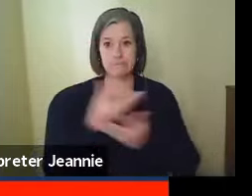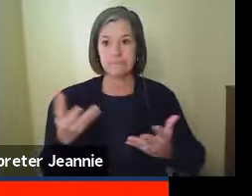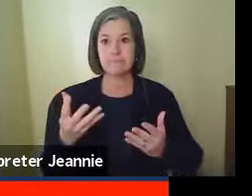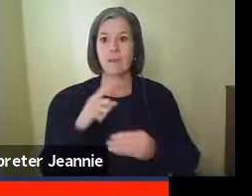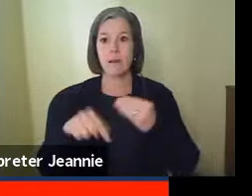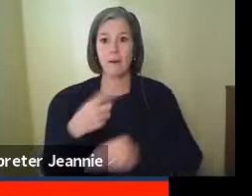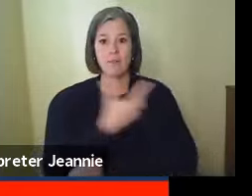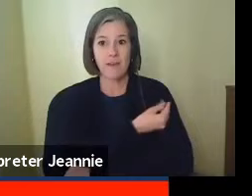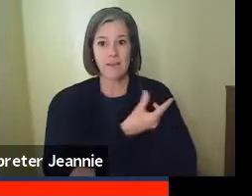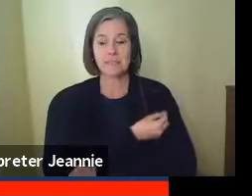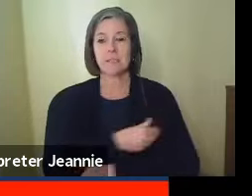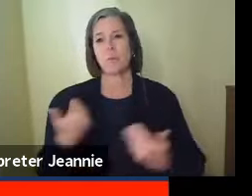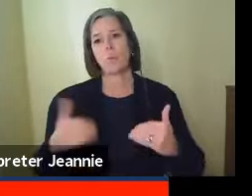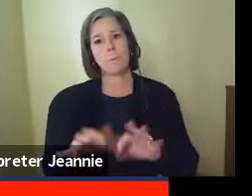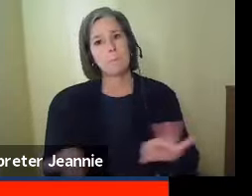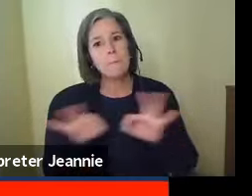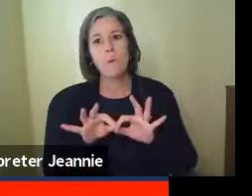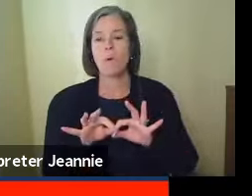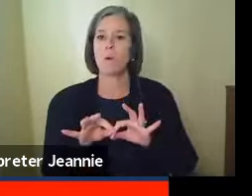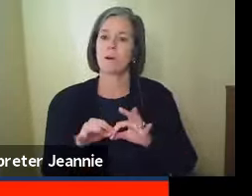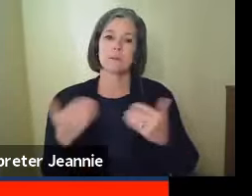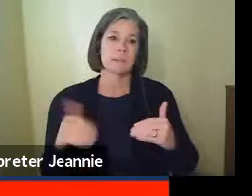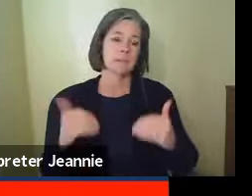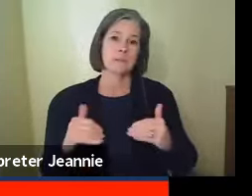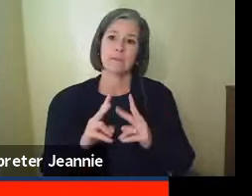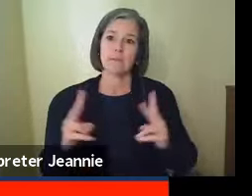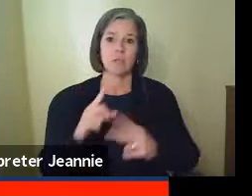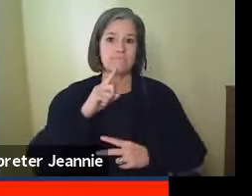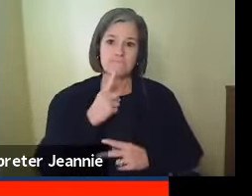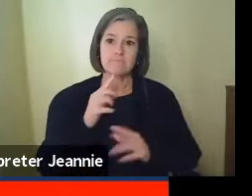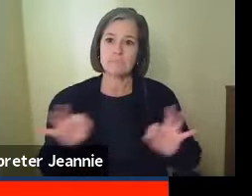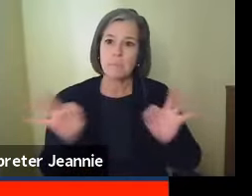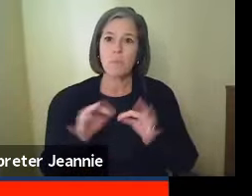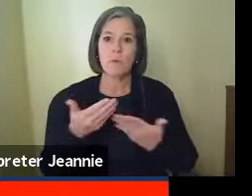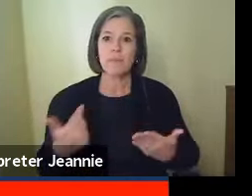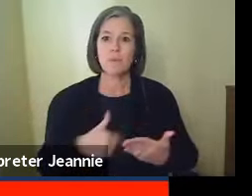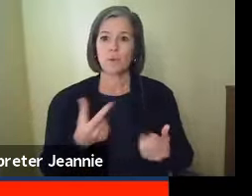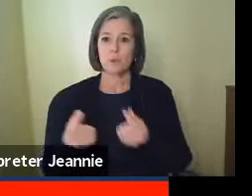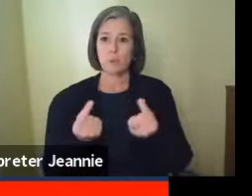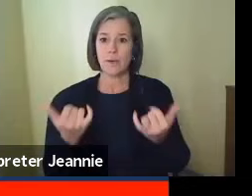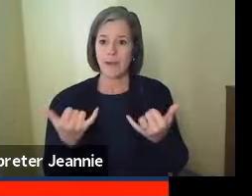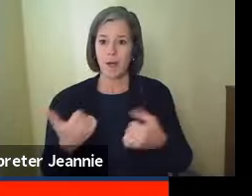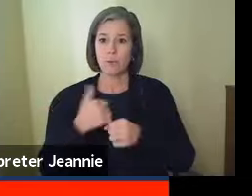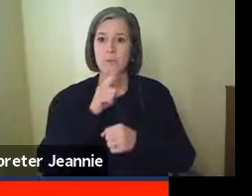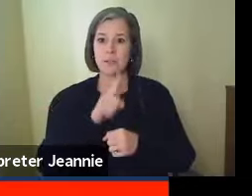It's such a critical thing that we are doing here to help people get the vaccine early